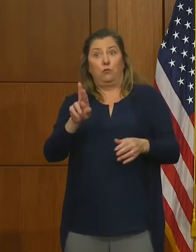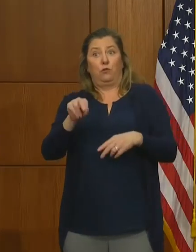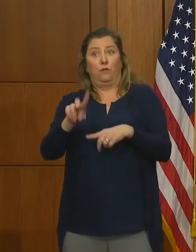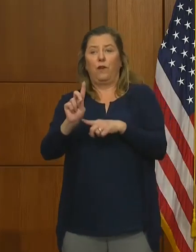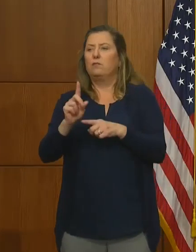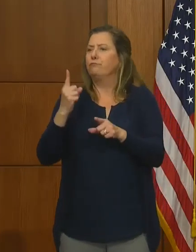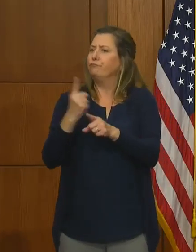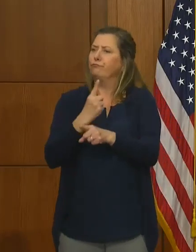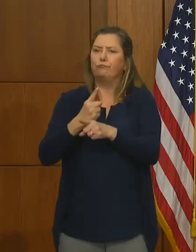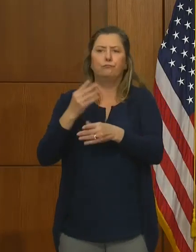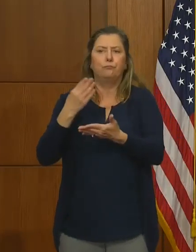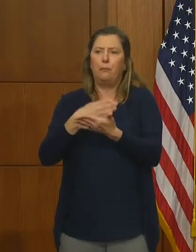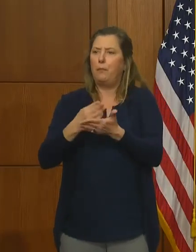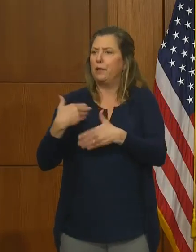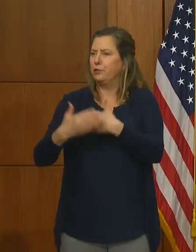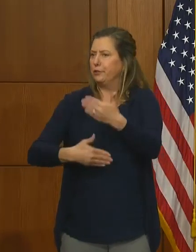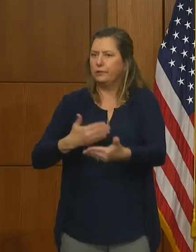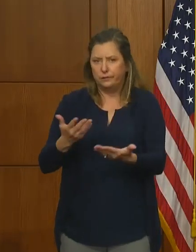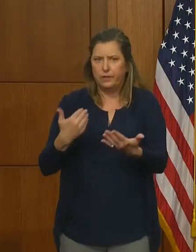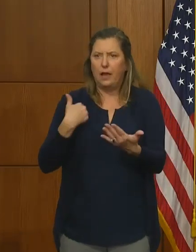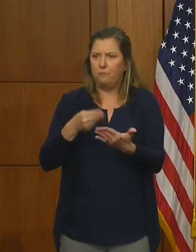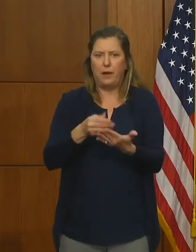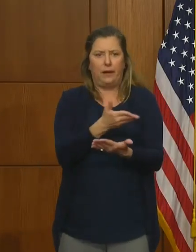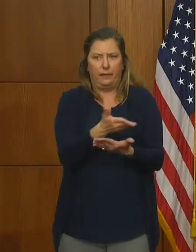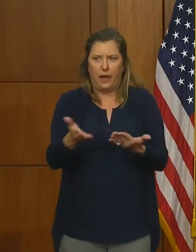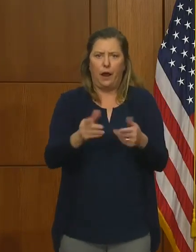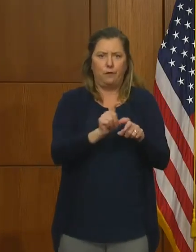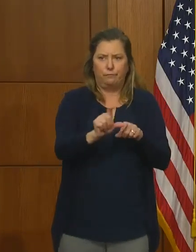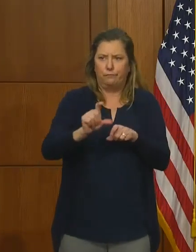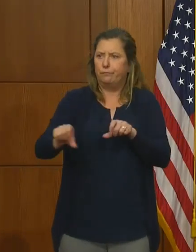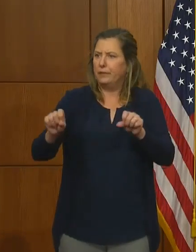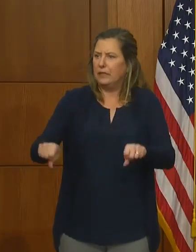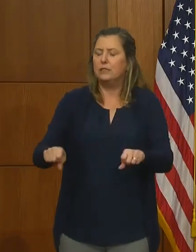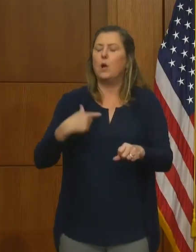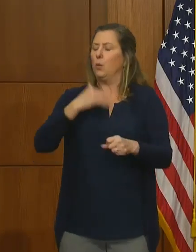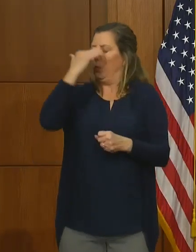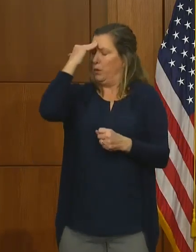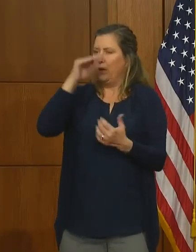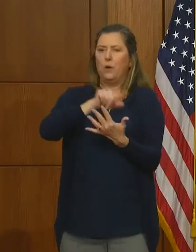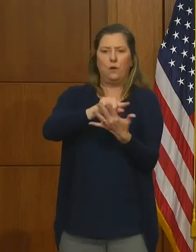PURPOSES- IN ADDITION OUR